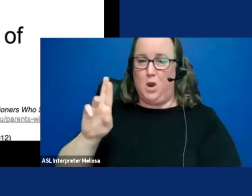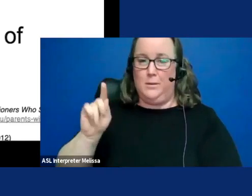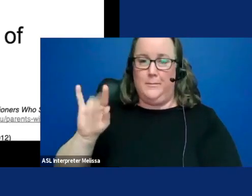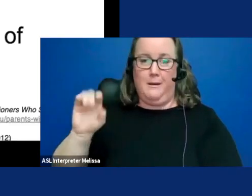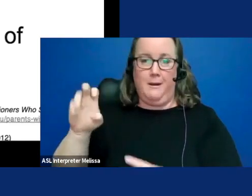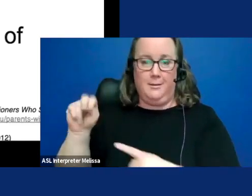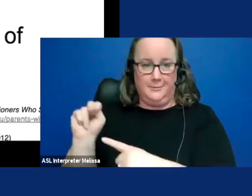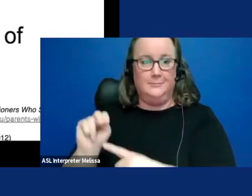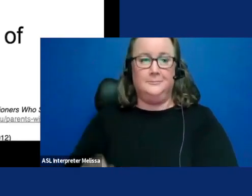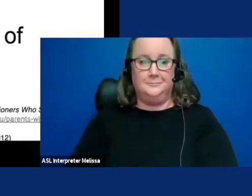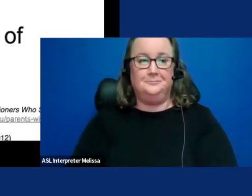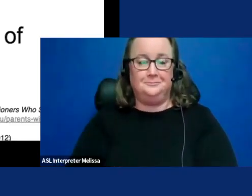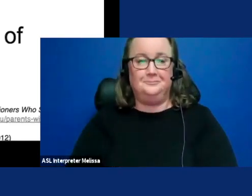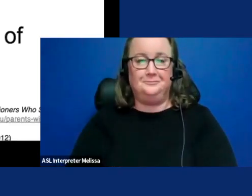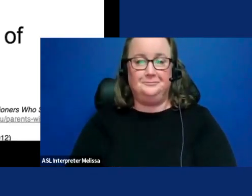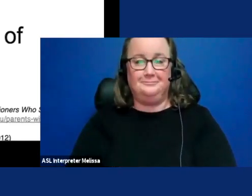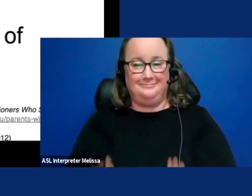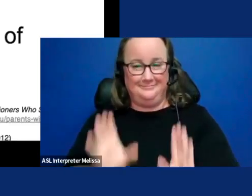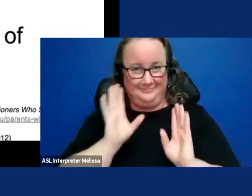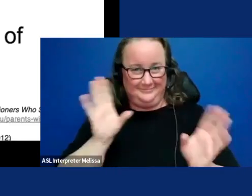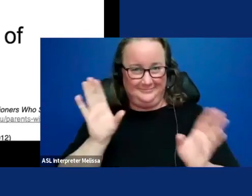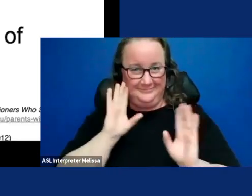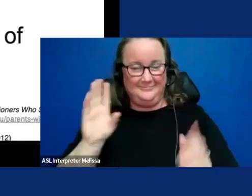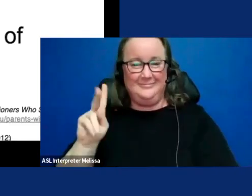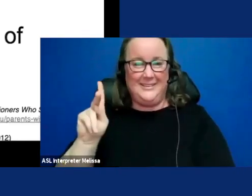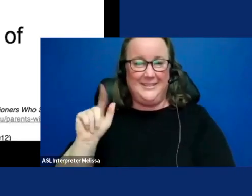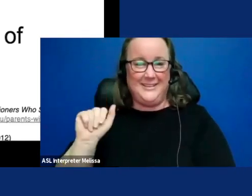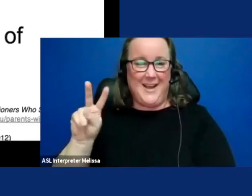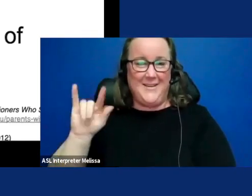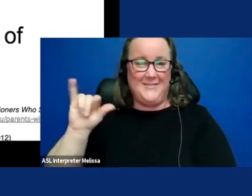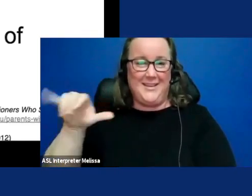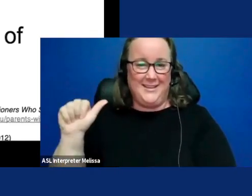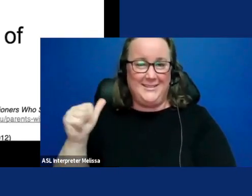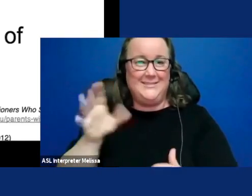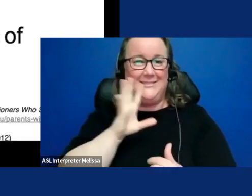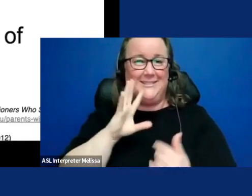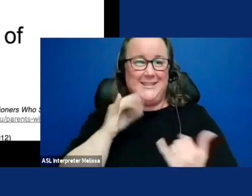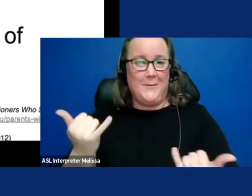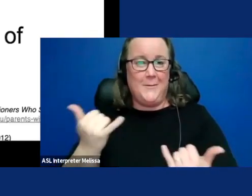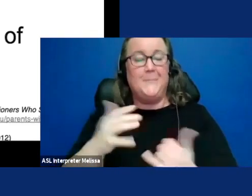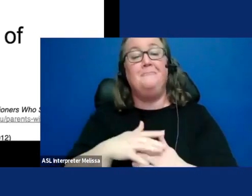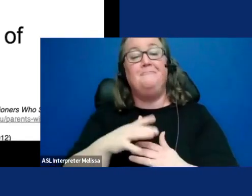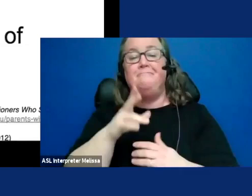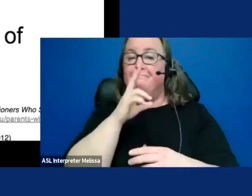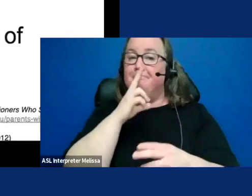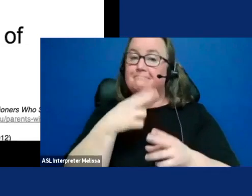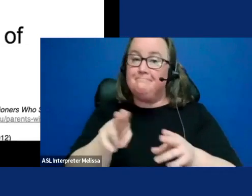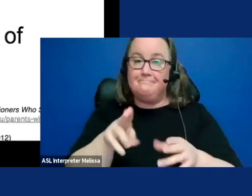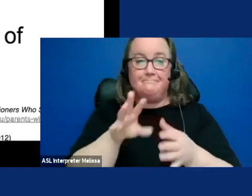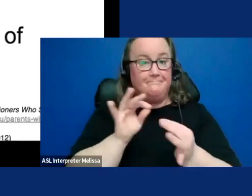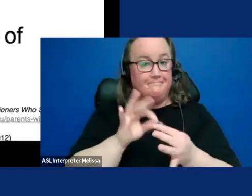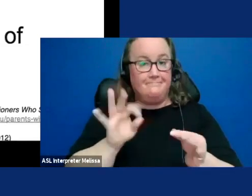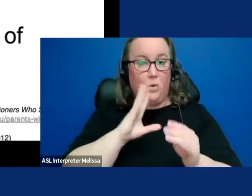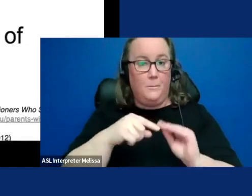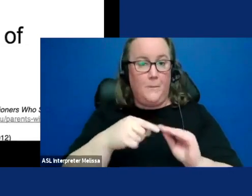Hi, this is Kavya speaking. We briefly touched on this in our last training session,